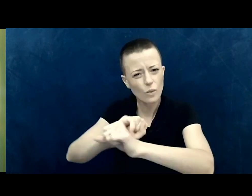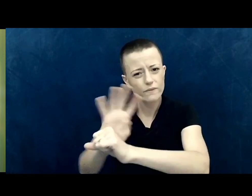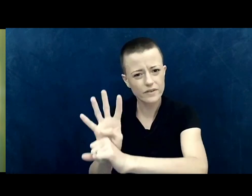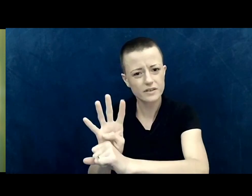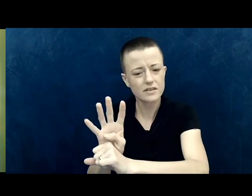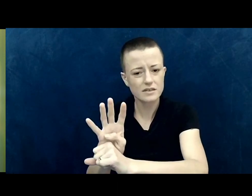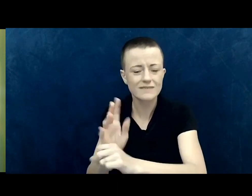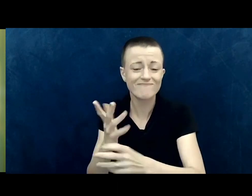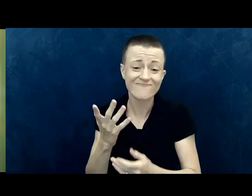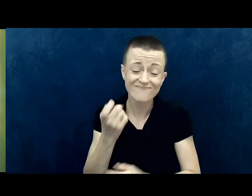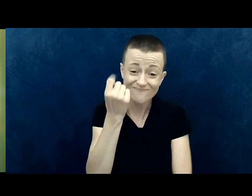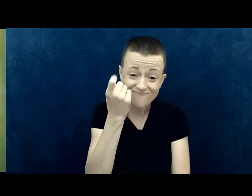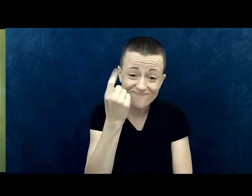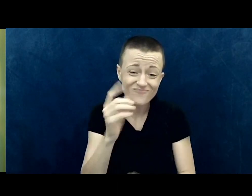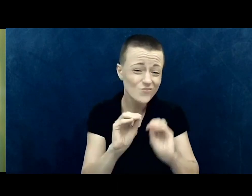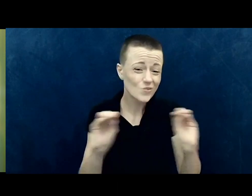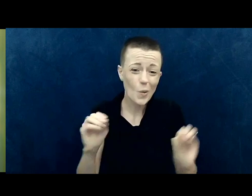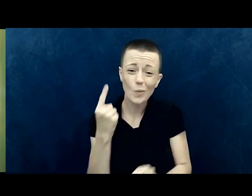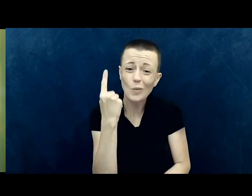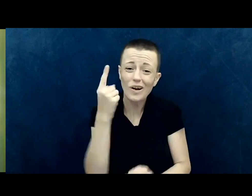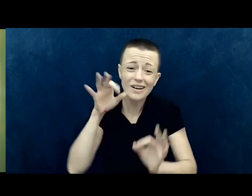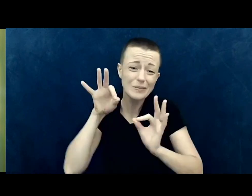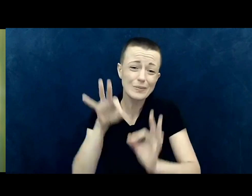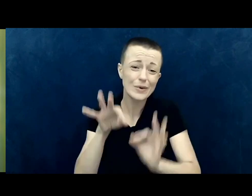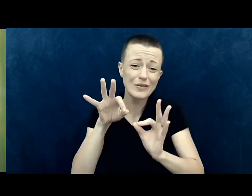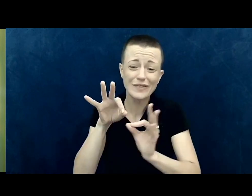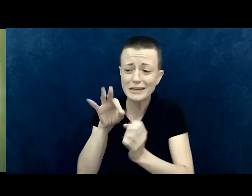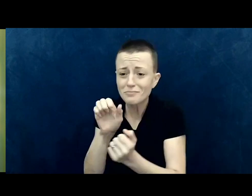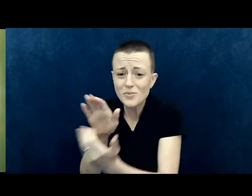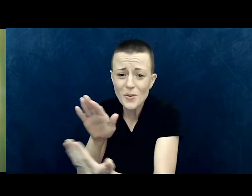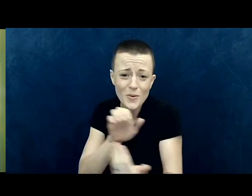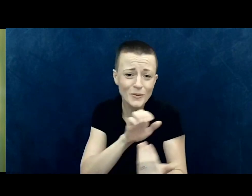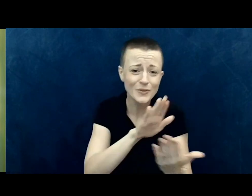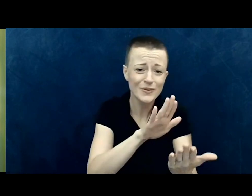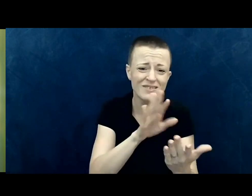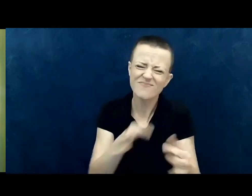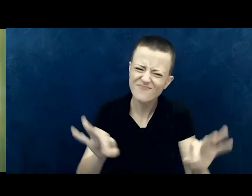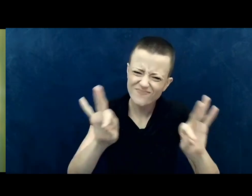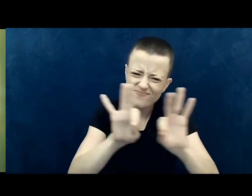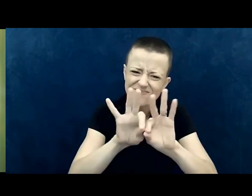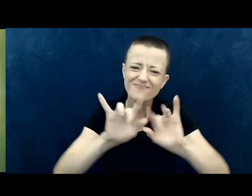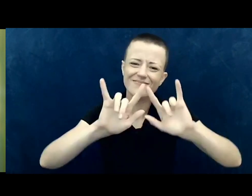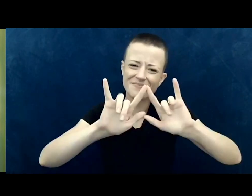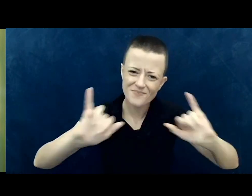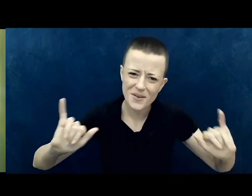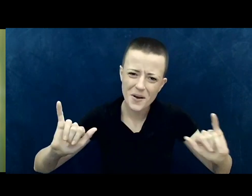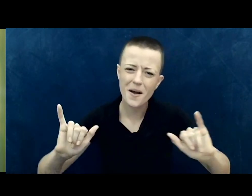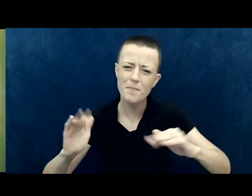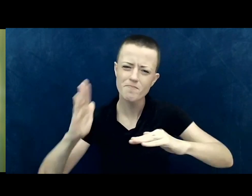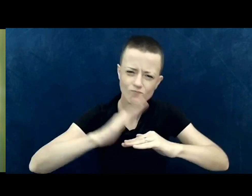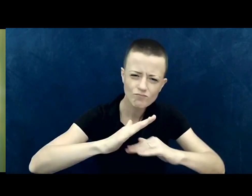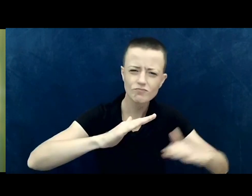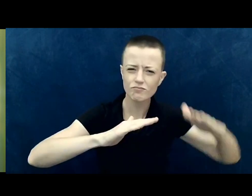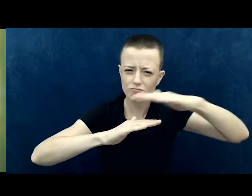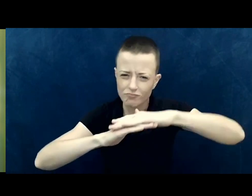but together they all help. Let’s start with the personal responsibilities such as physical distancing and staying home